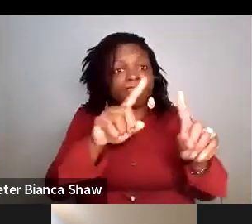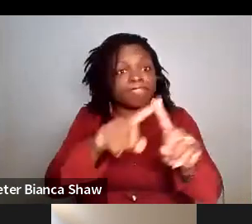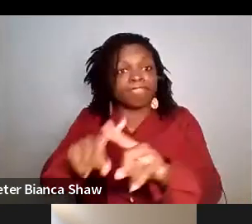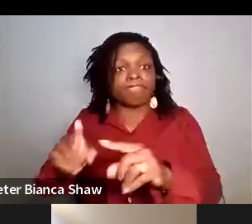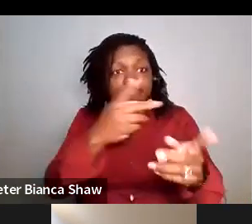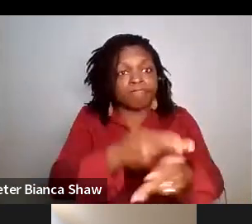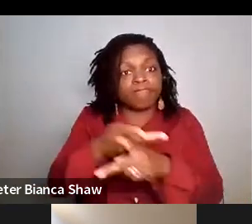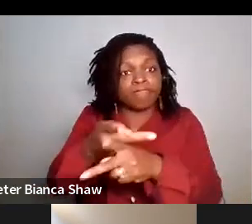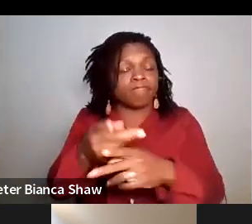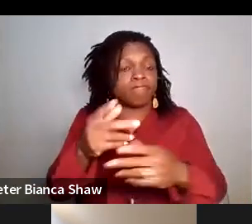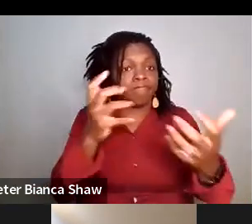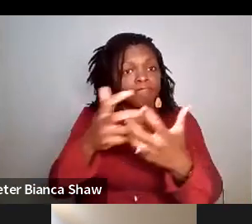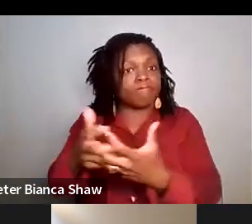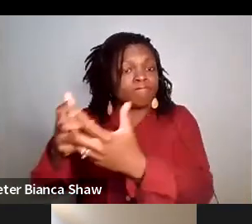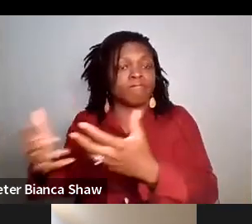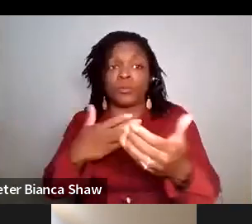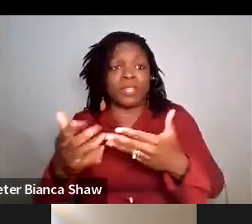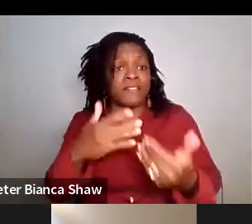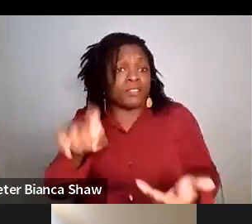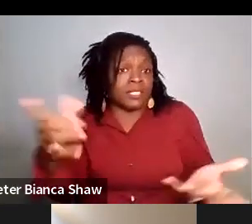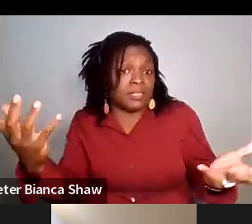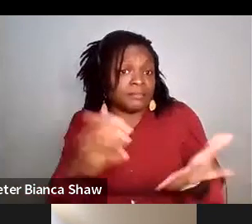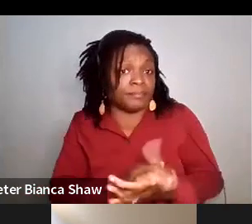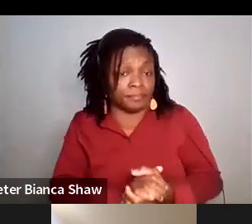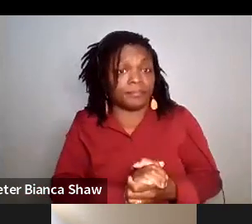You're gonna do whatever it takes thank you mike Andbo.